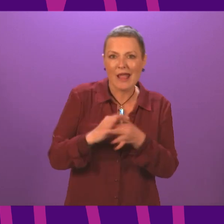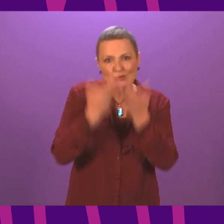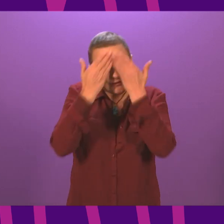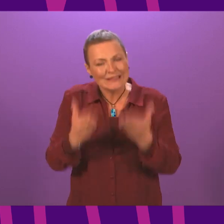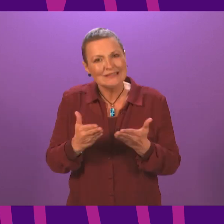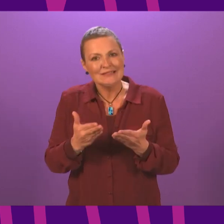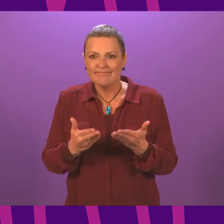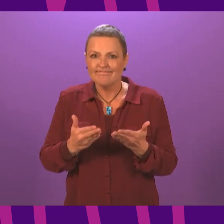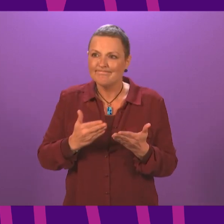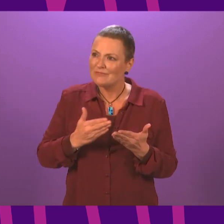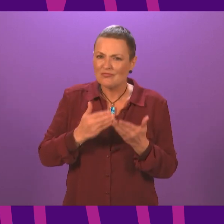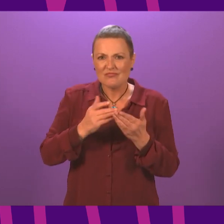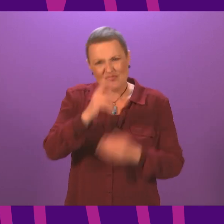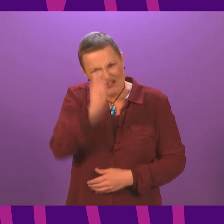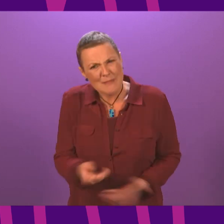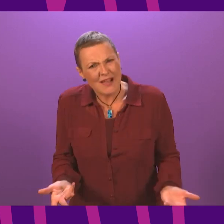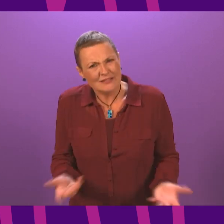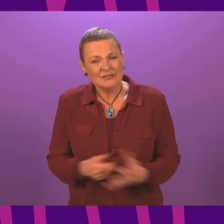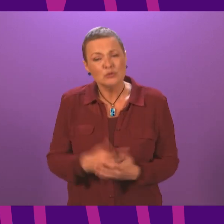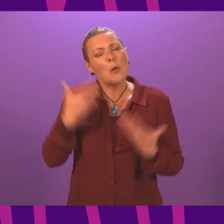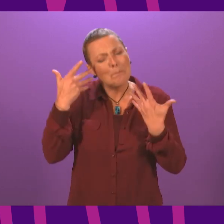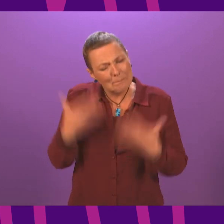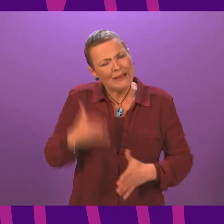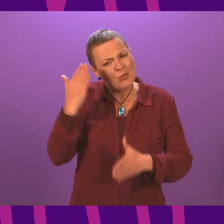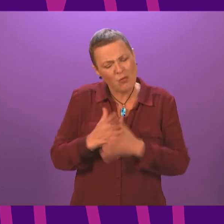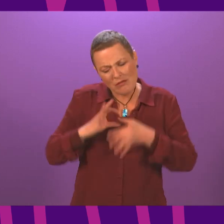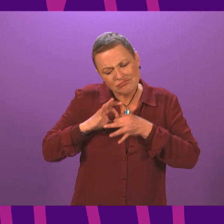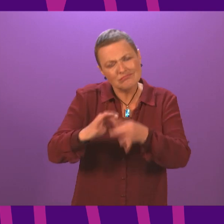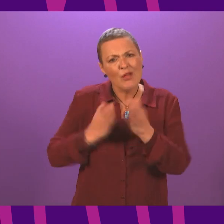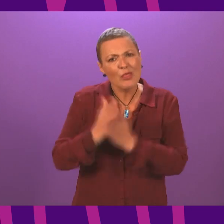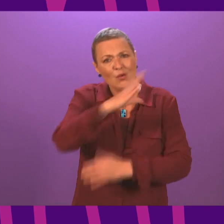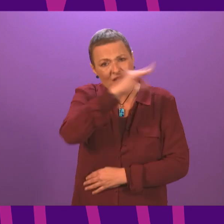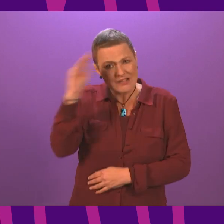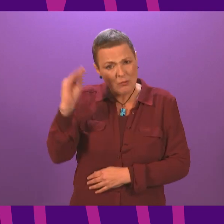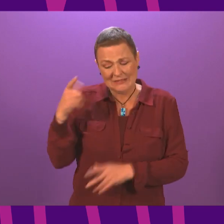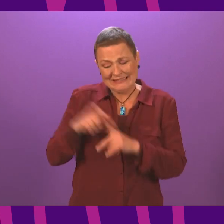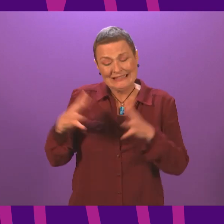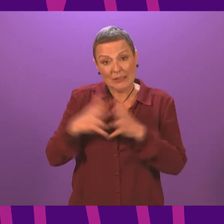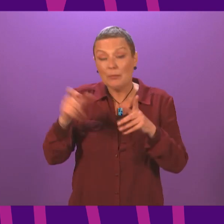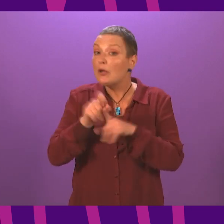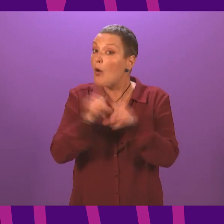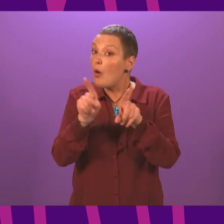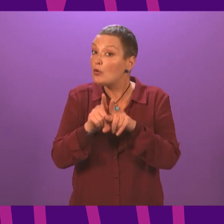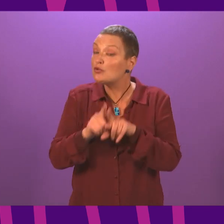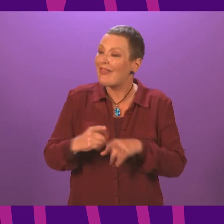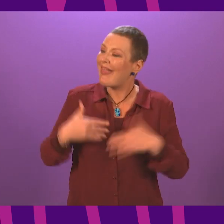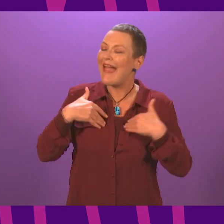We have therefore worked hard over the summer, in partnership with the DWP and, importantly, the health and social care professionals we will need,